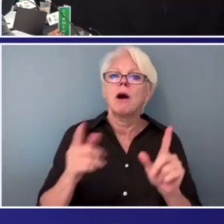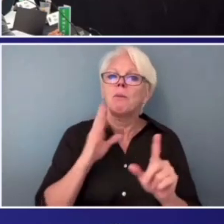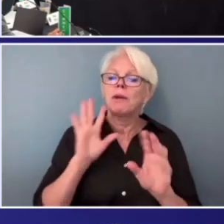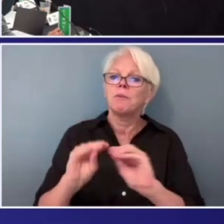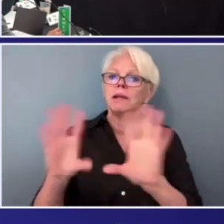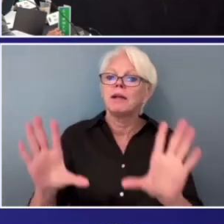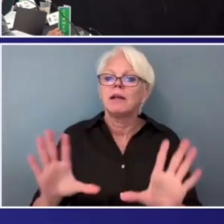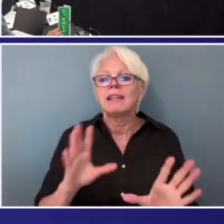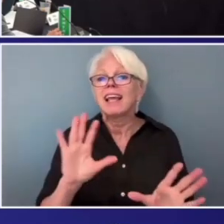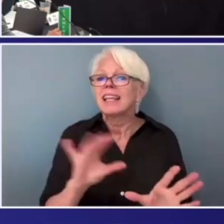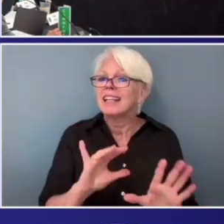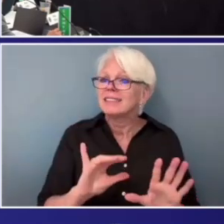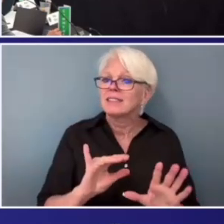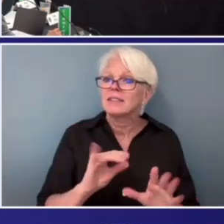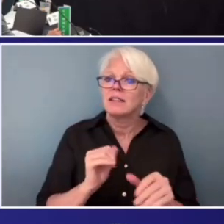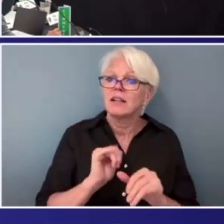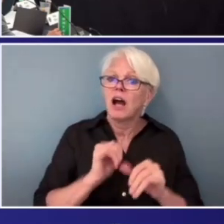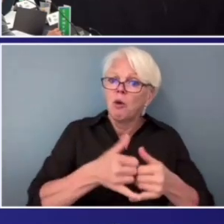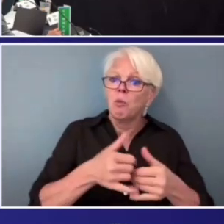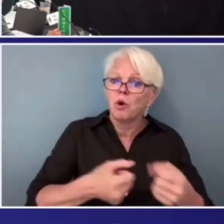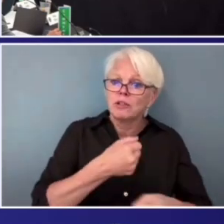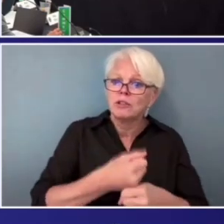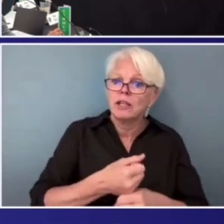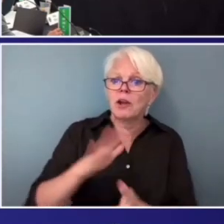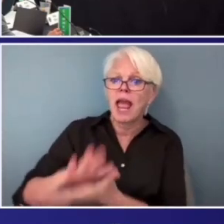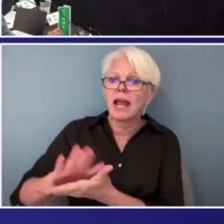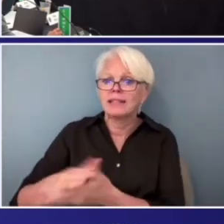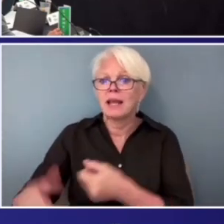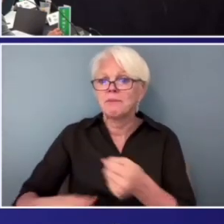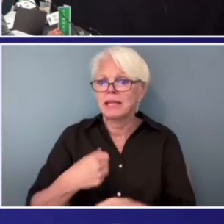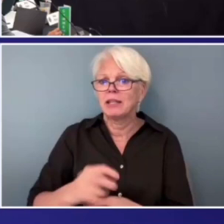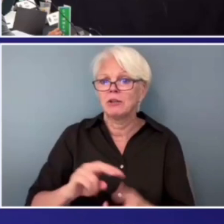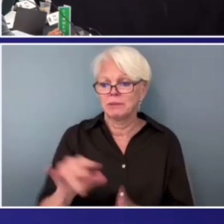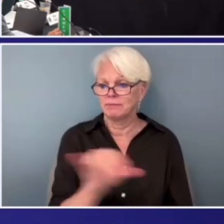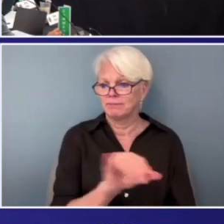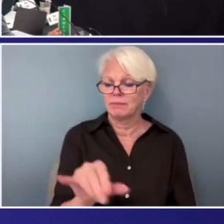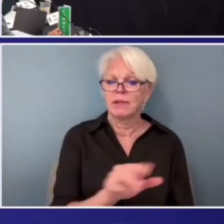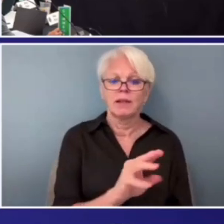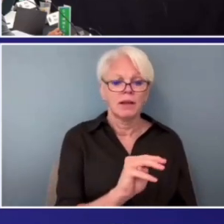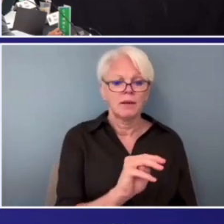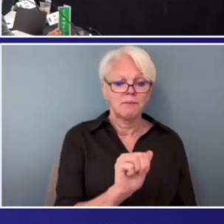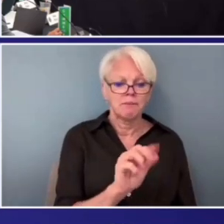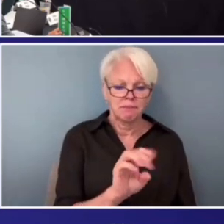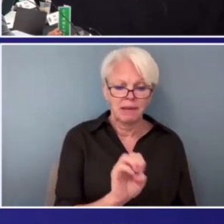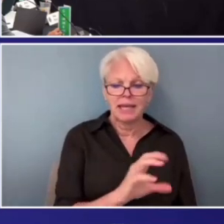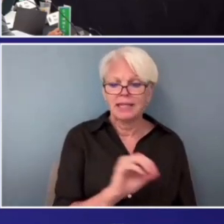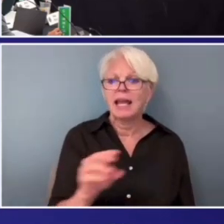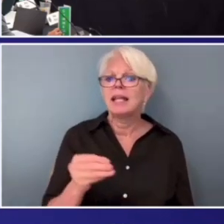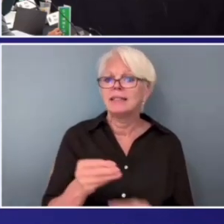and academic year being synonymous, made and dispersed in the Direct Loan program is synonymous.